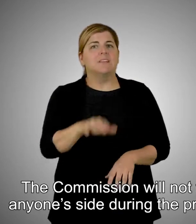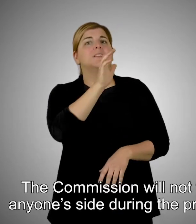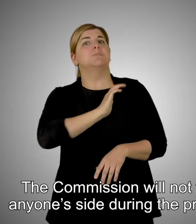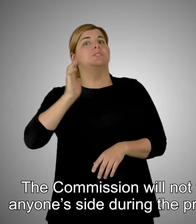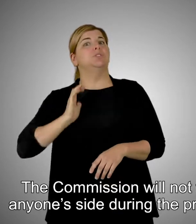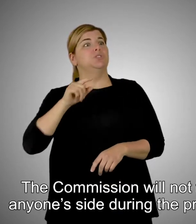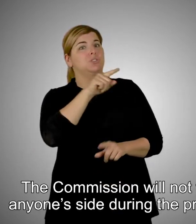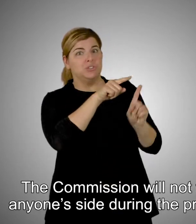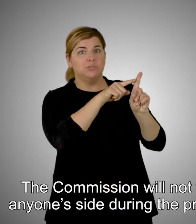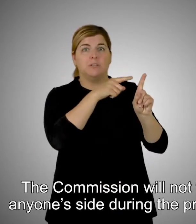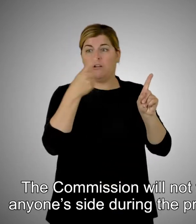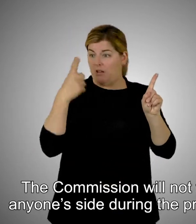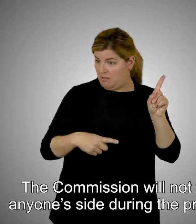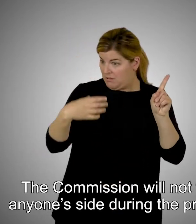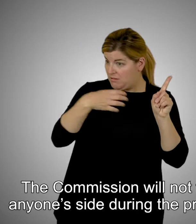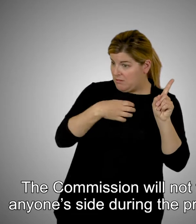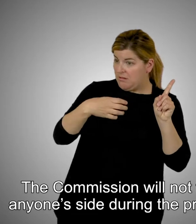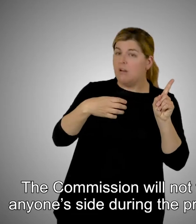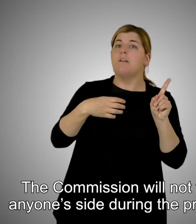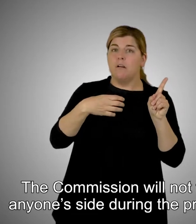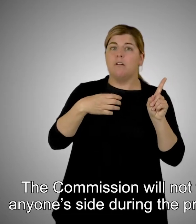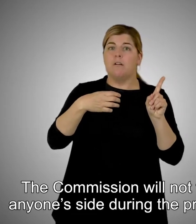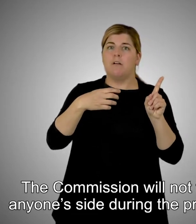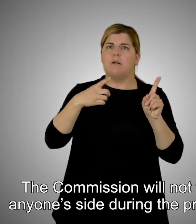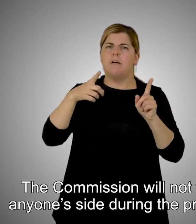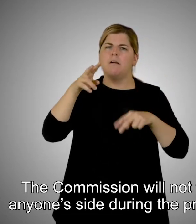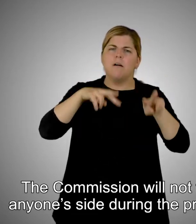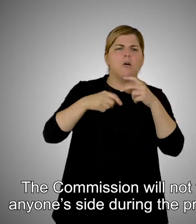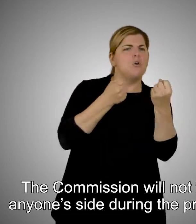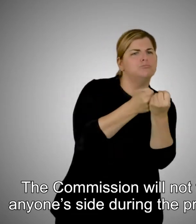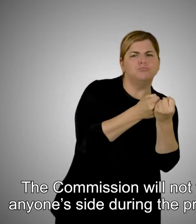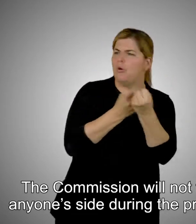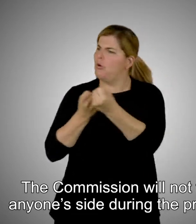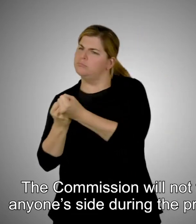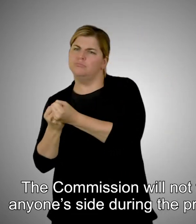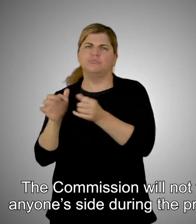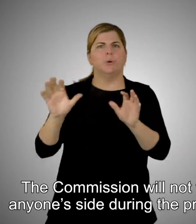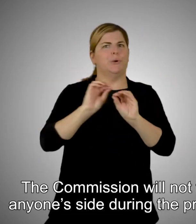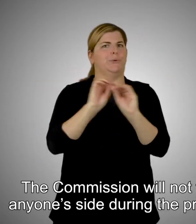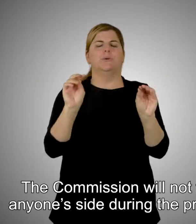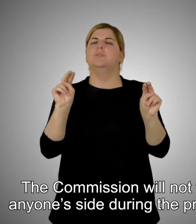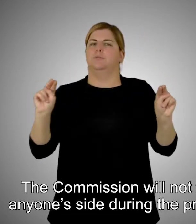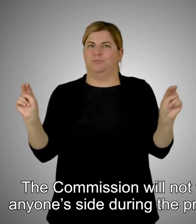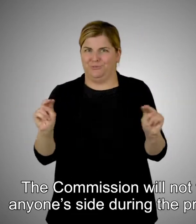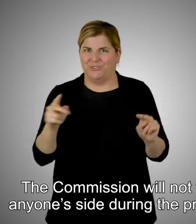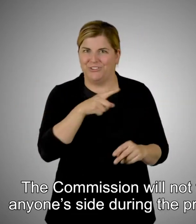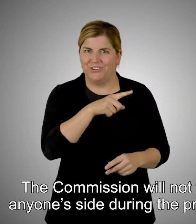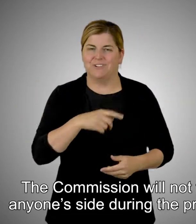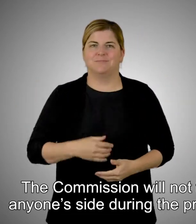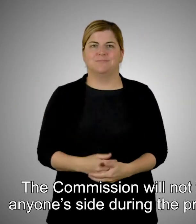The Commission will not take anyone’s side during the process